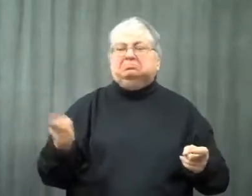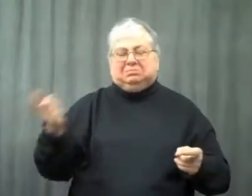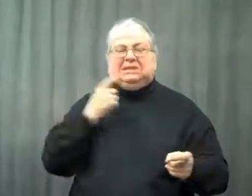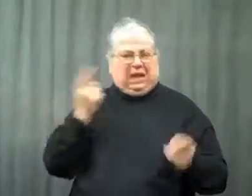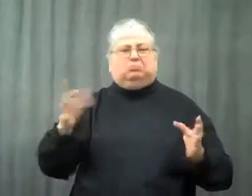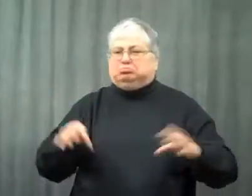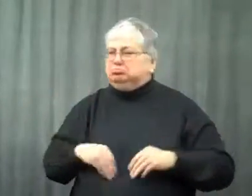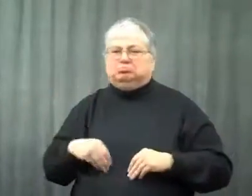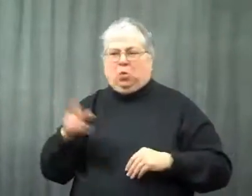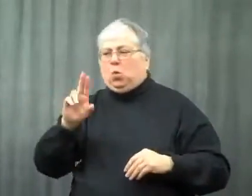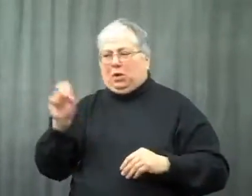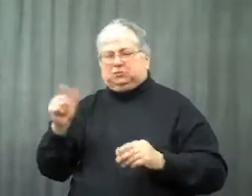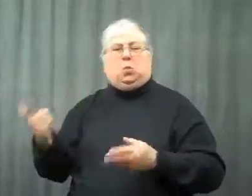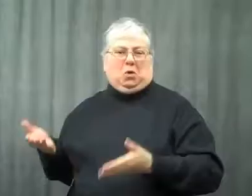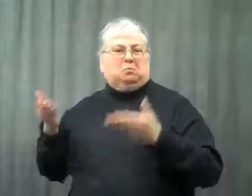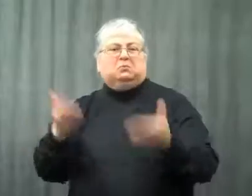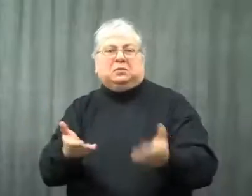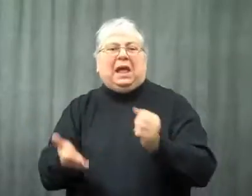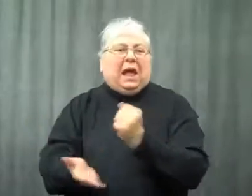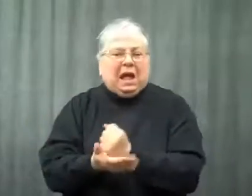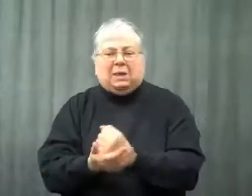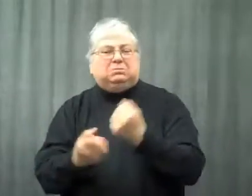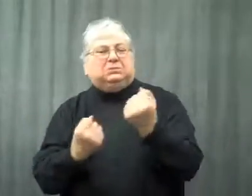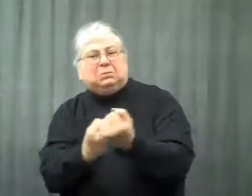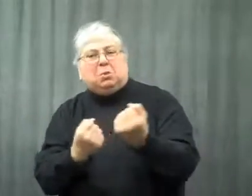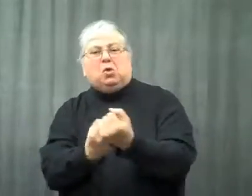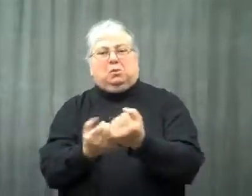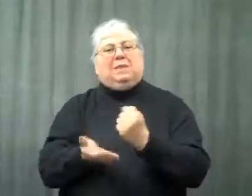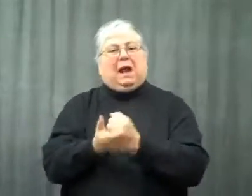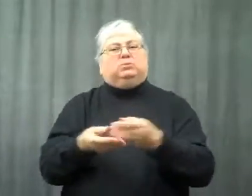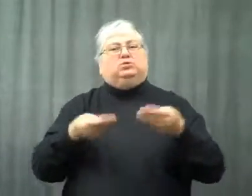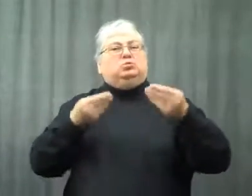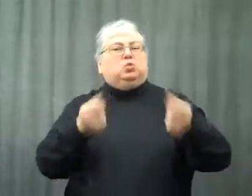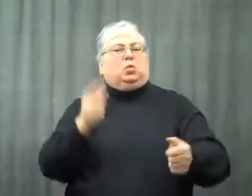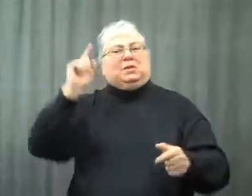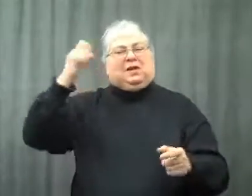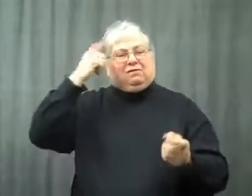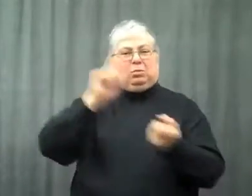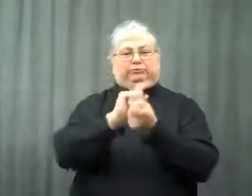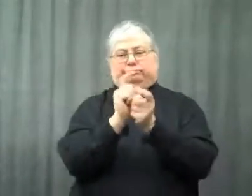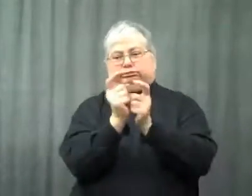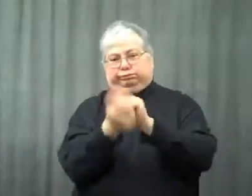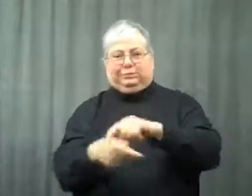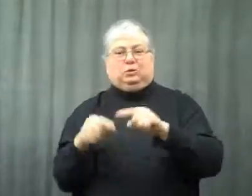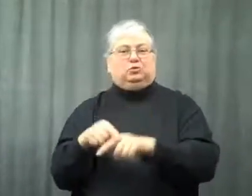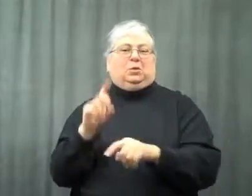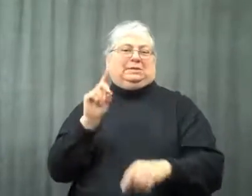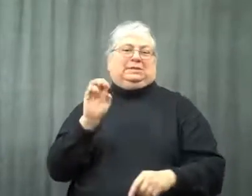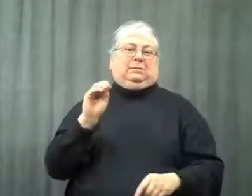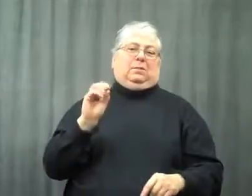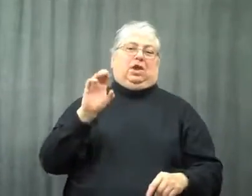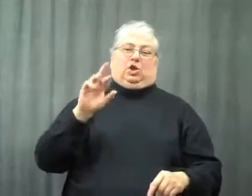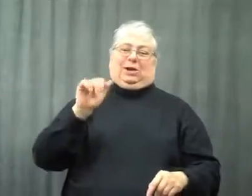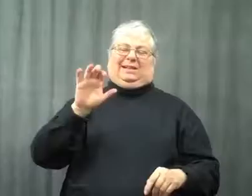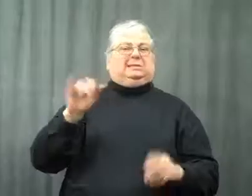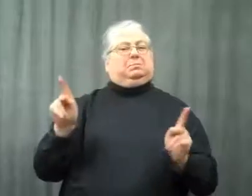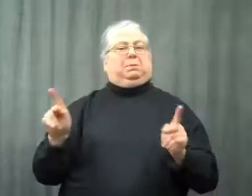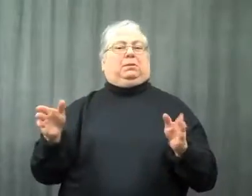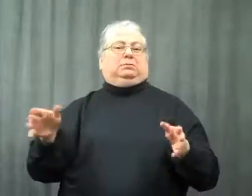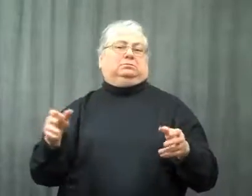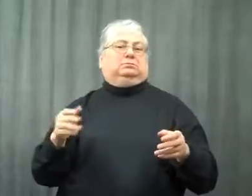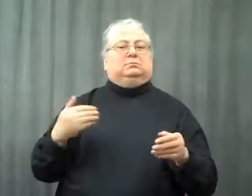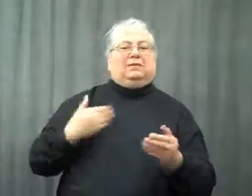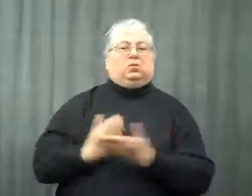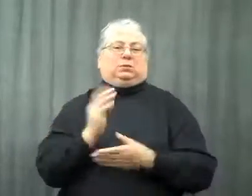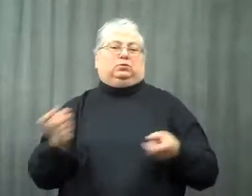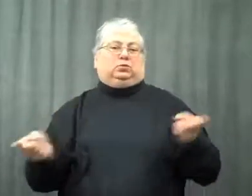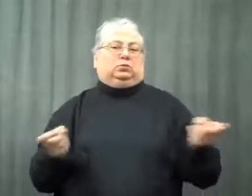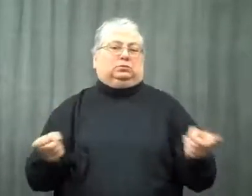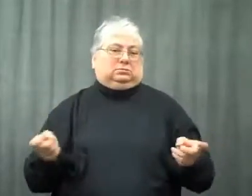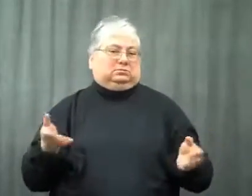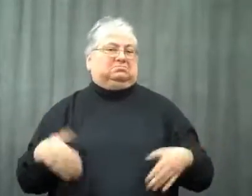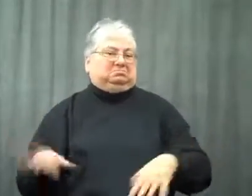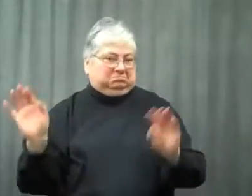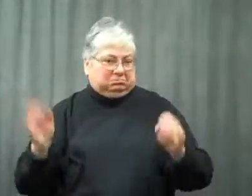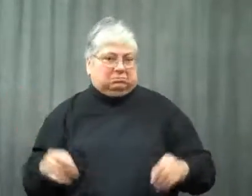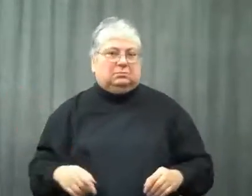He said the U.S. was willing to provide support for a smooth transition to democracy.